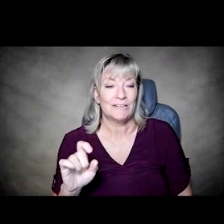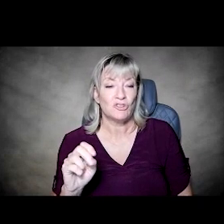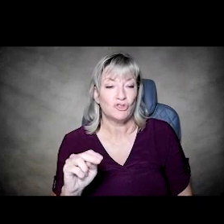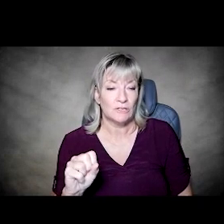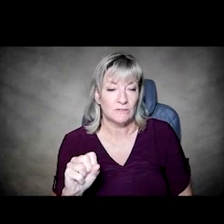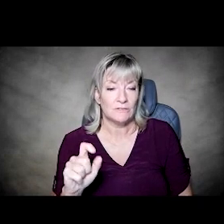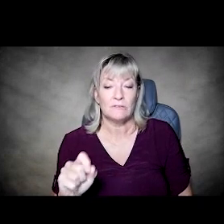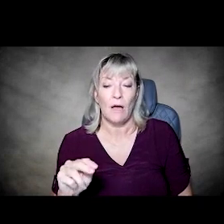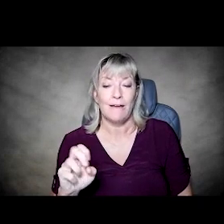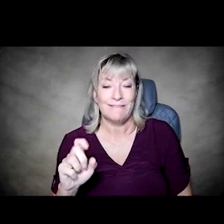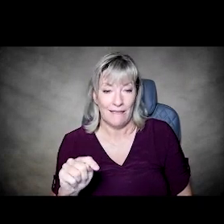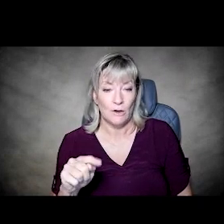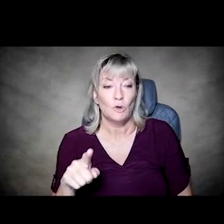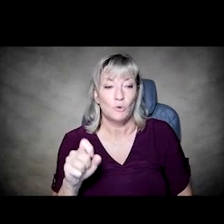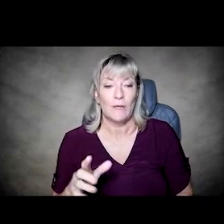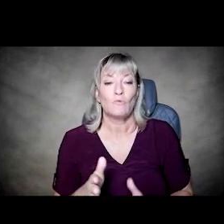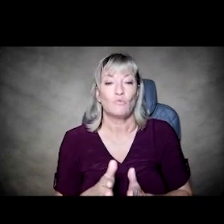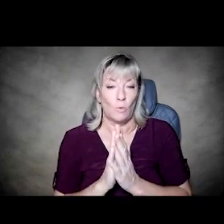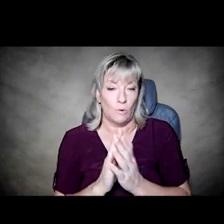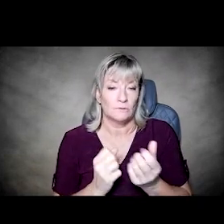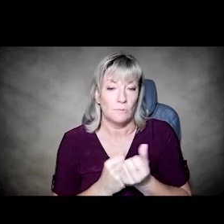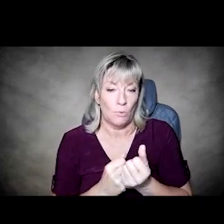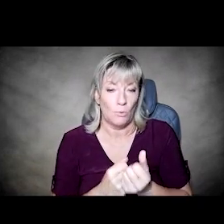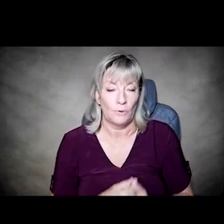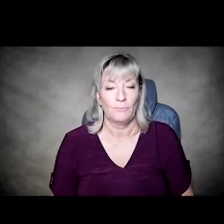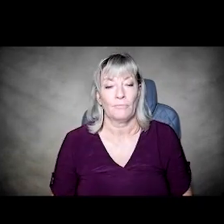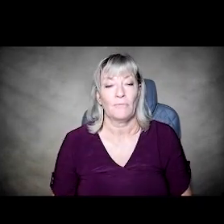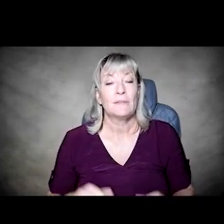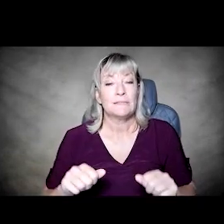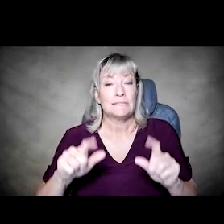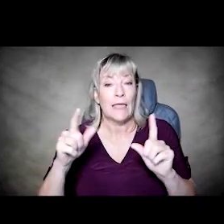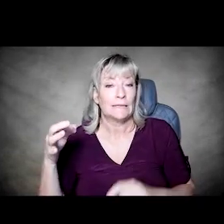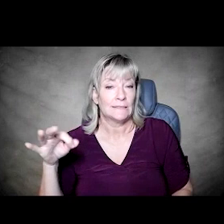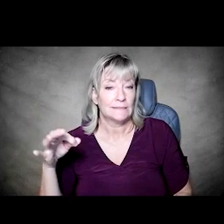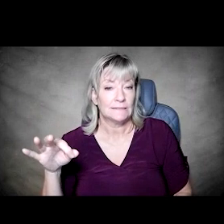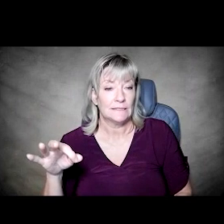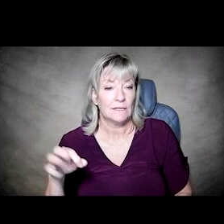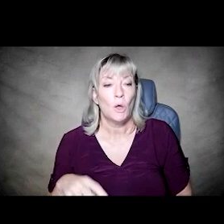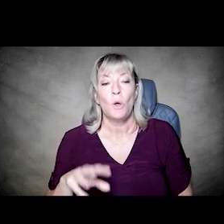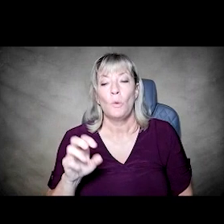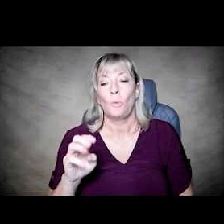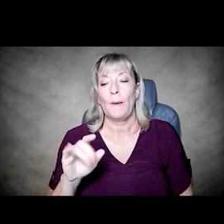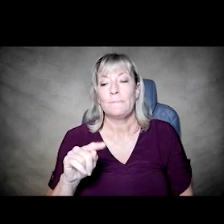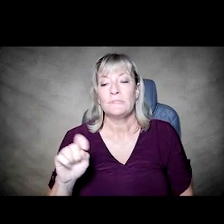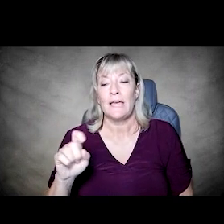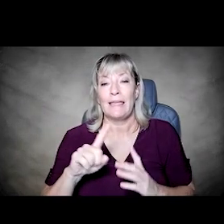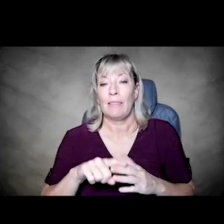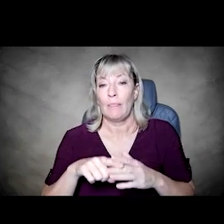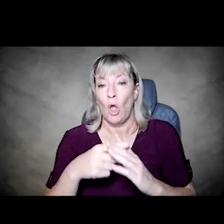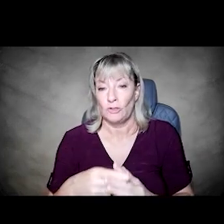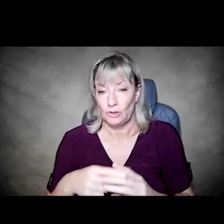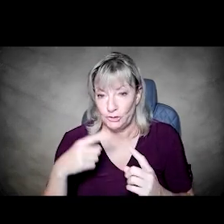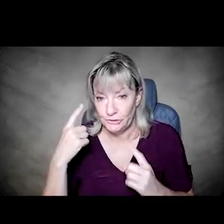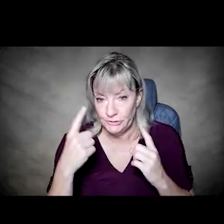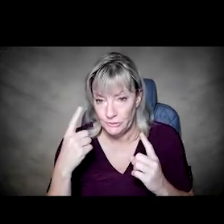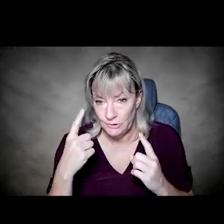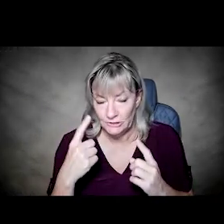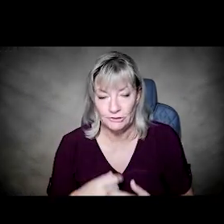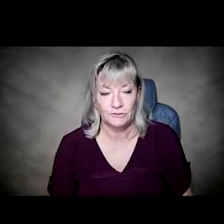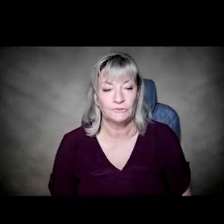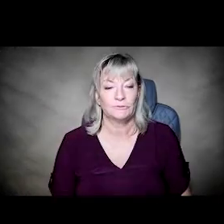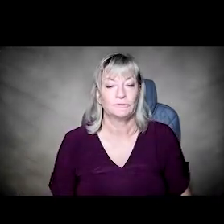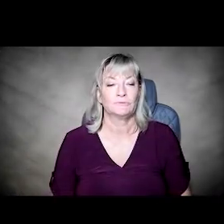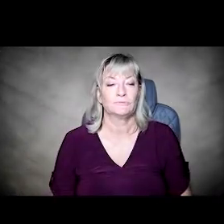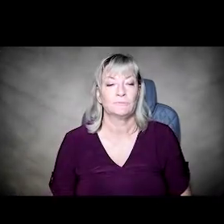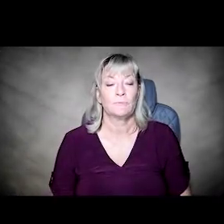to request support. Slide 19, Website Launch Considerations.